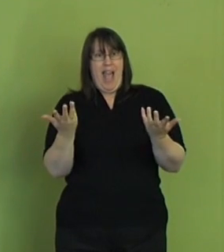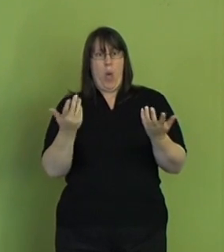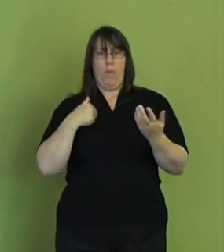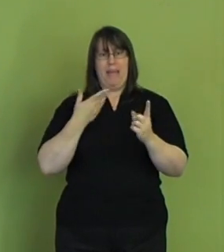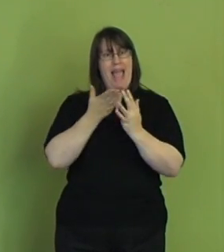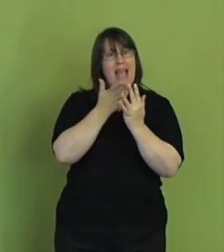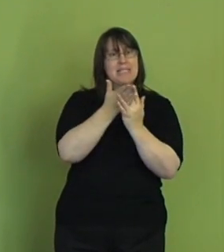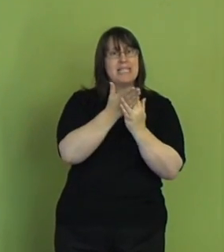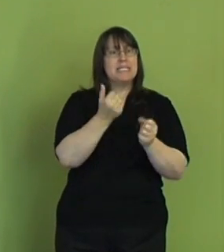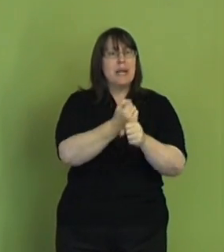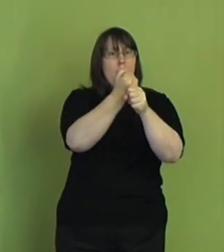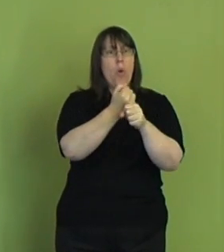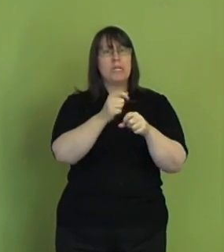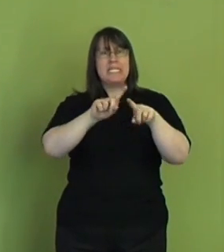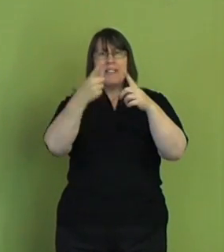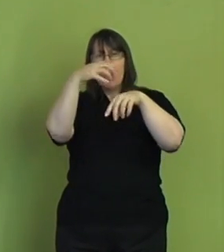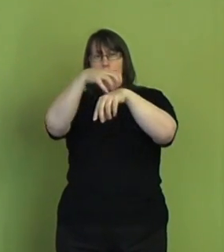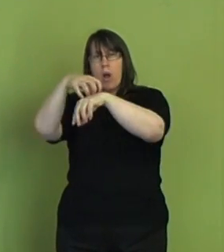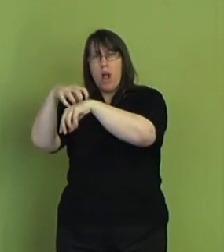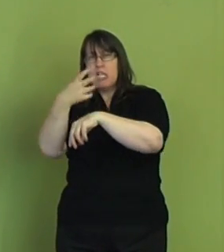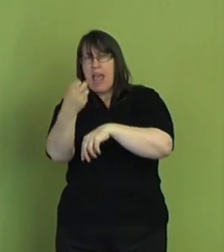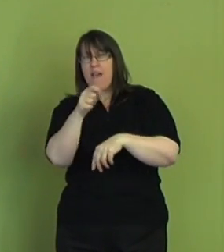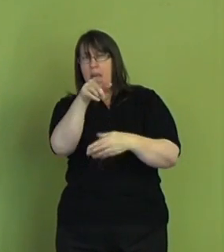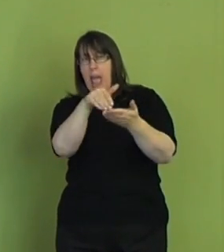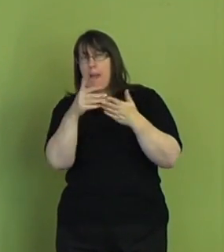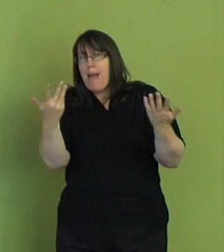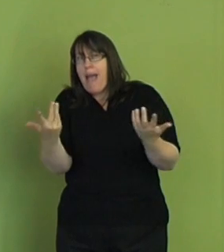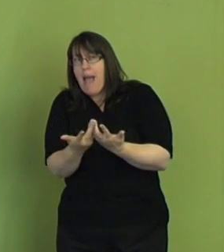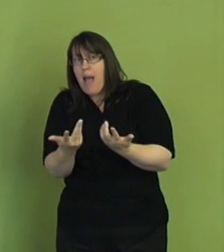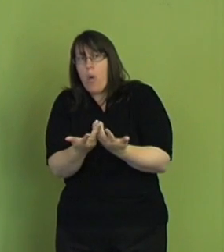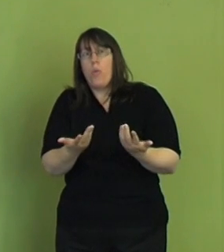what organisations might be there to assist them,